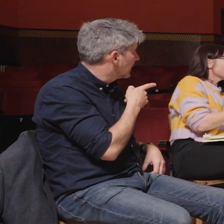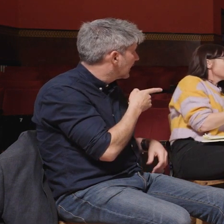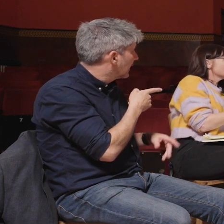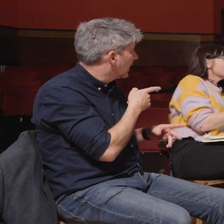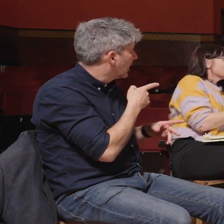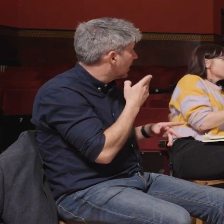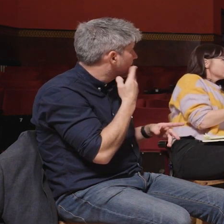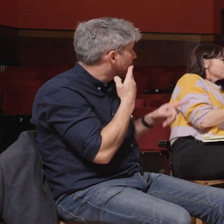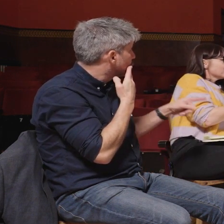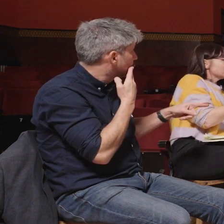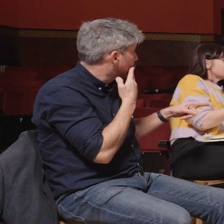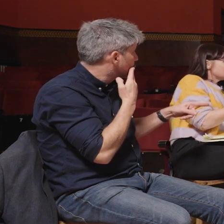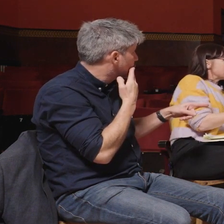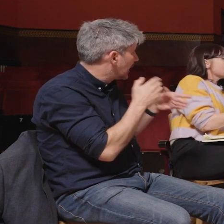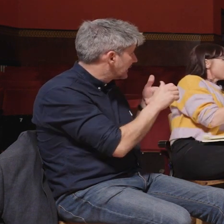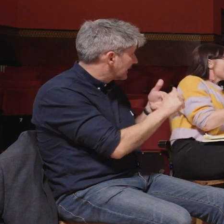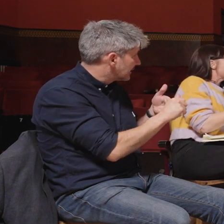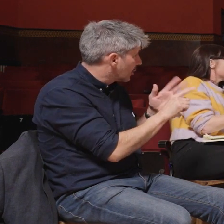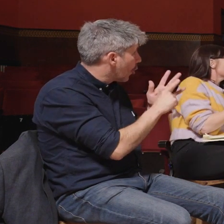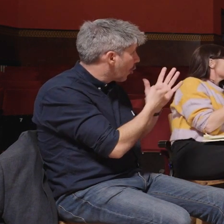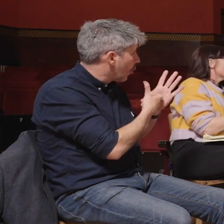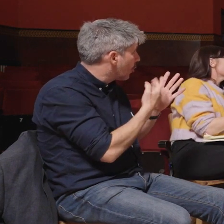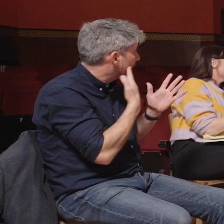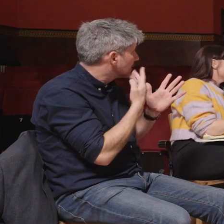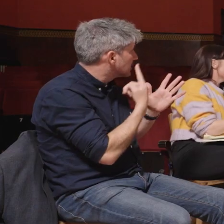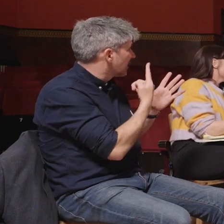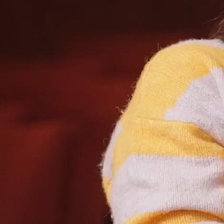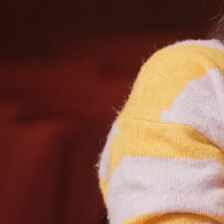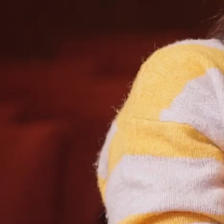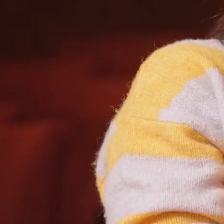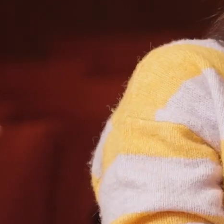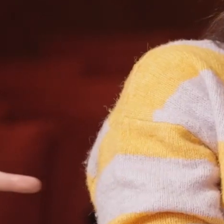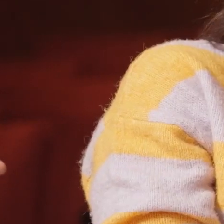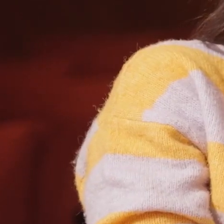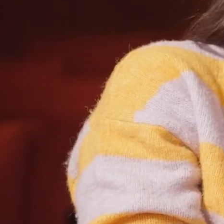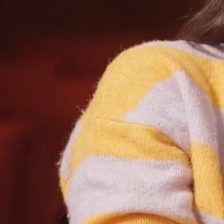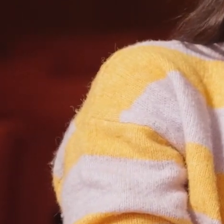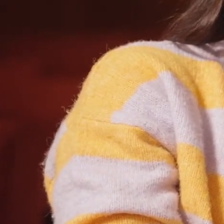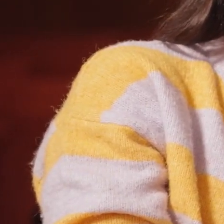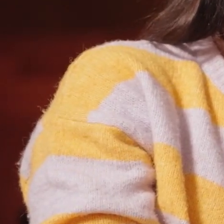can you kind of speak about where it feels good, when it works? Is that a possible question?